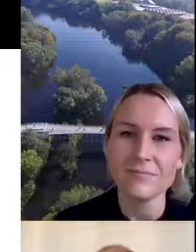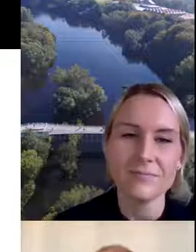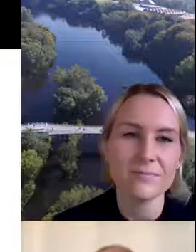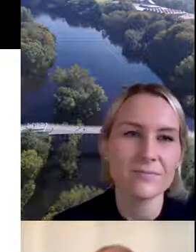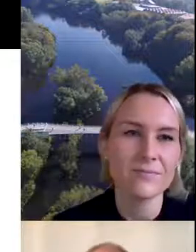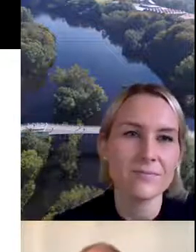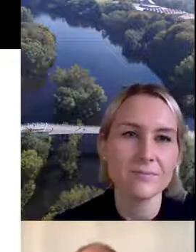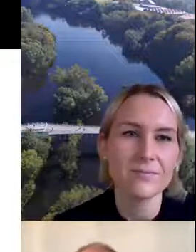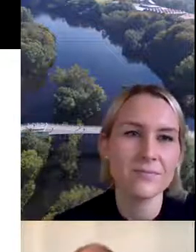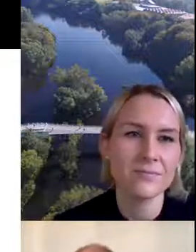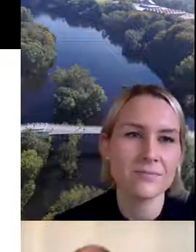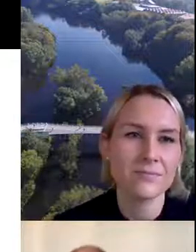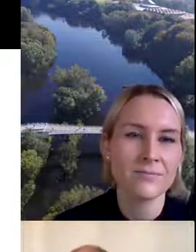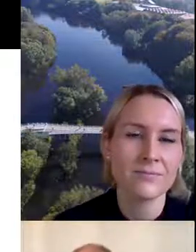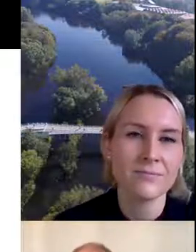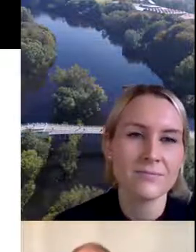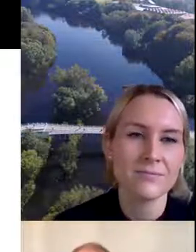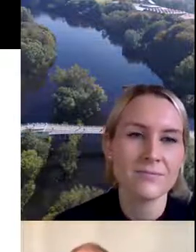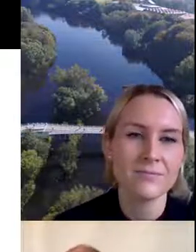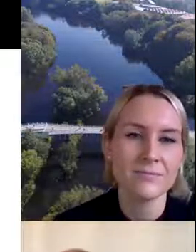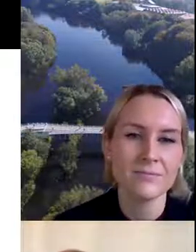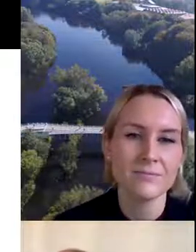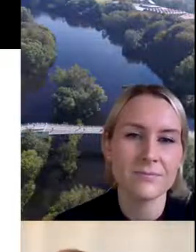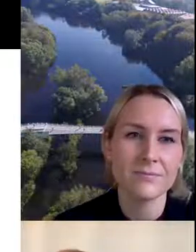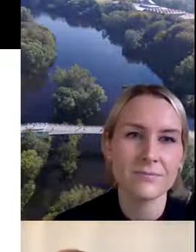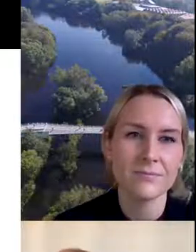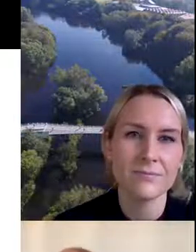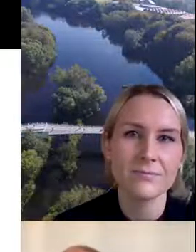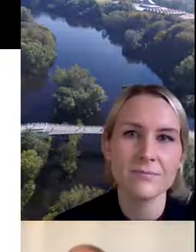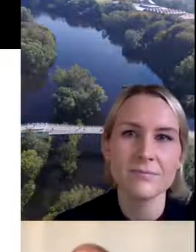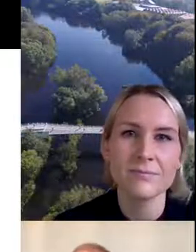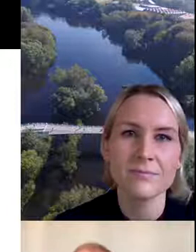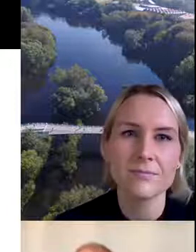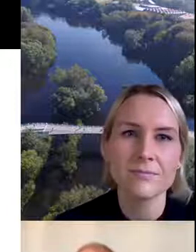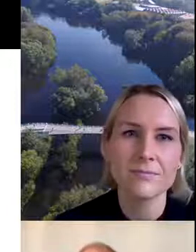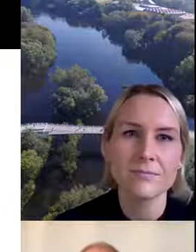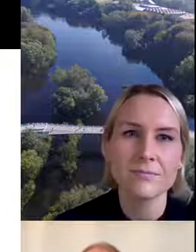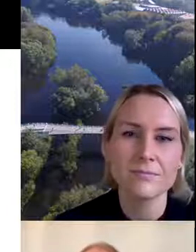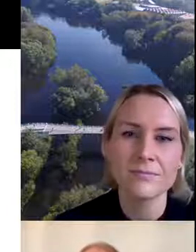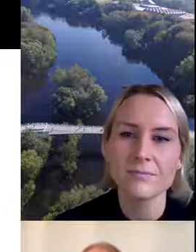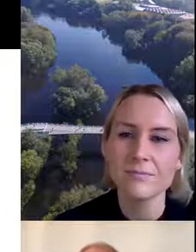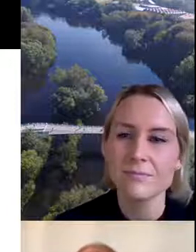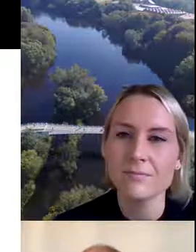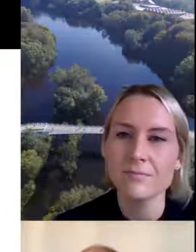to share some of the things that we've been doing in Queens. I suppose over the last couple of years